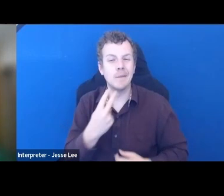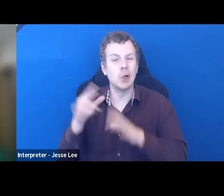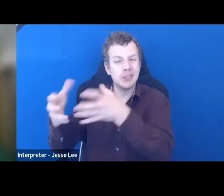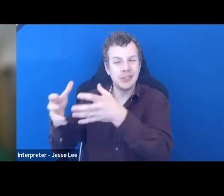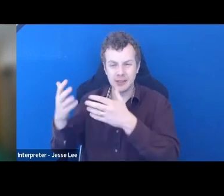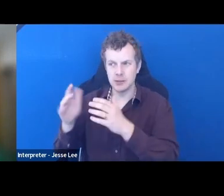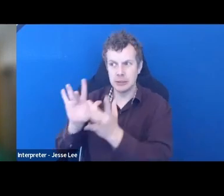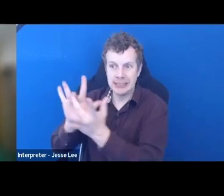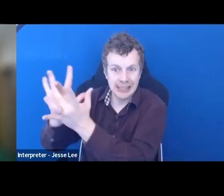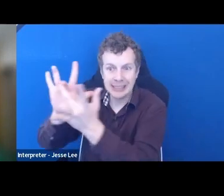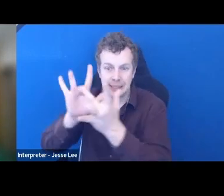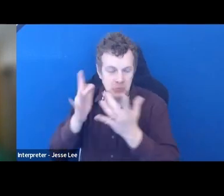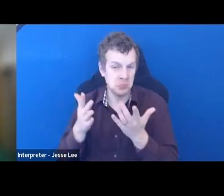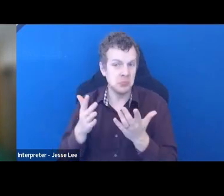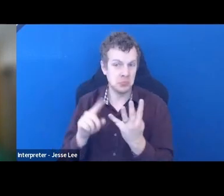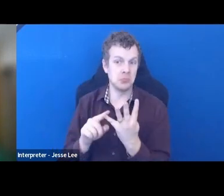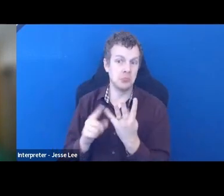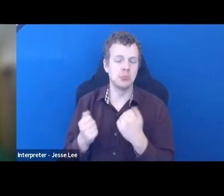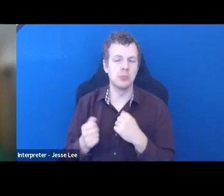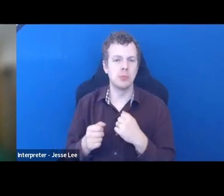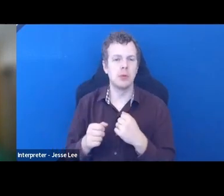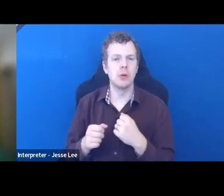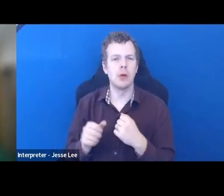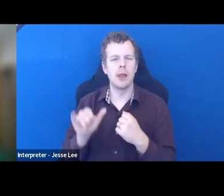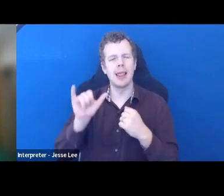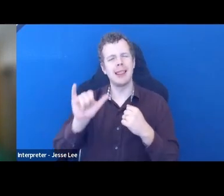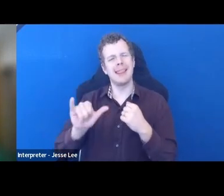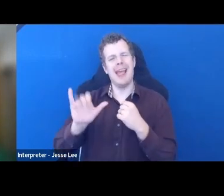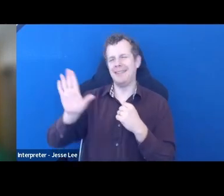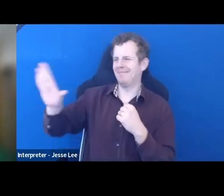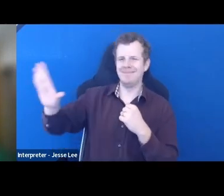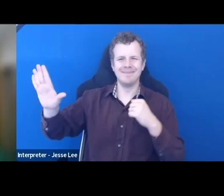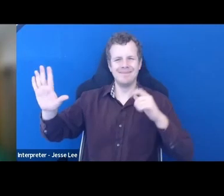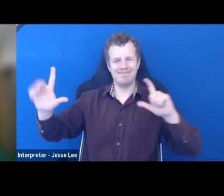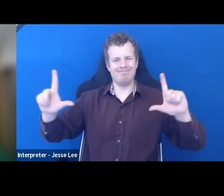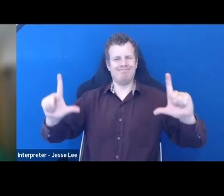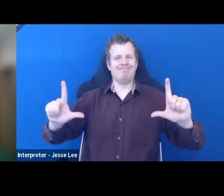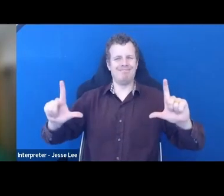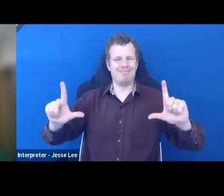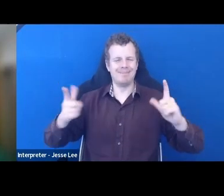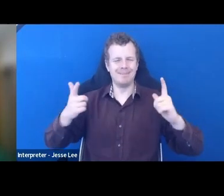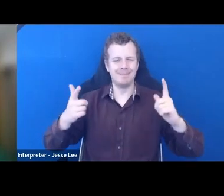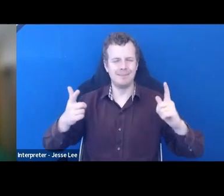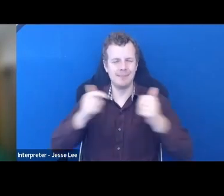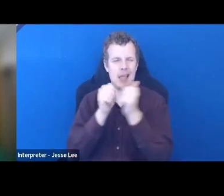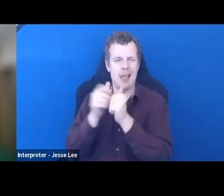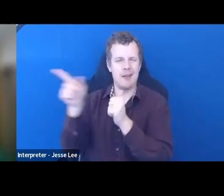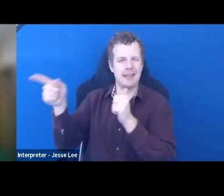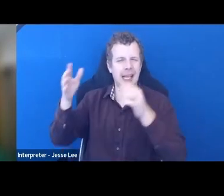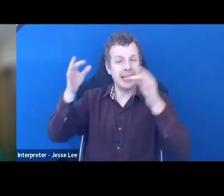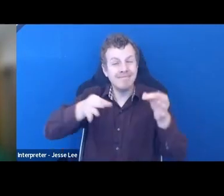So that is kind of the framework that they came up with regarding the decision-making process.